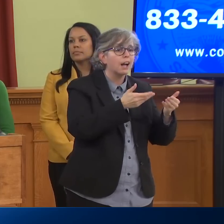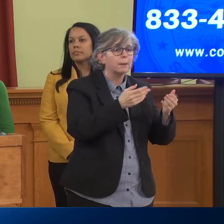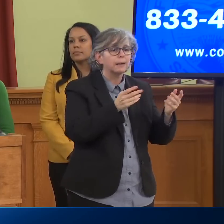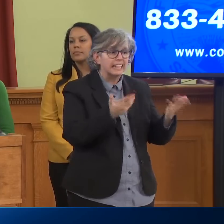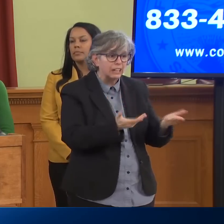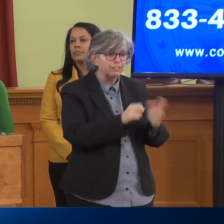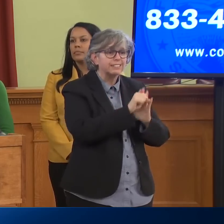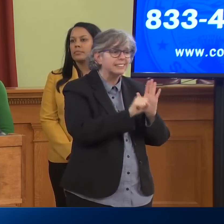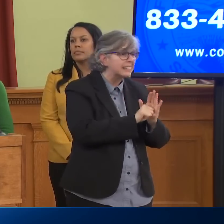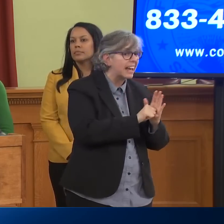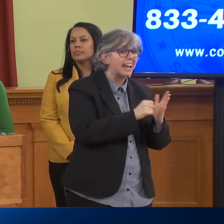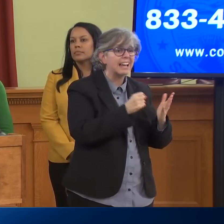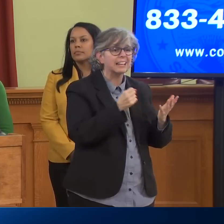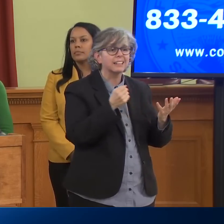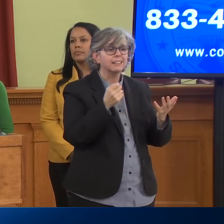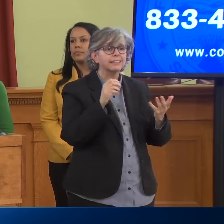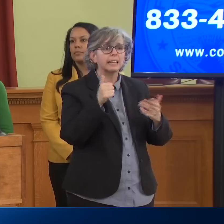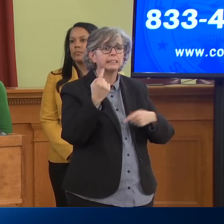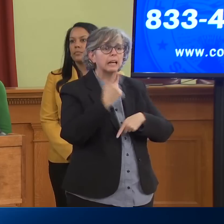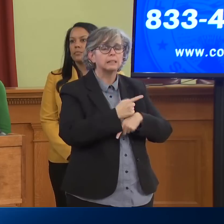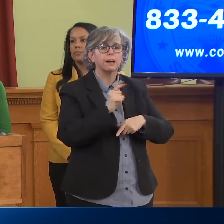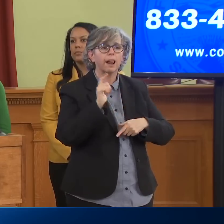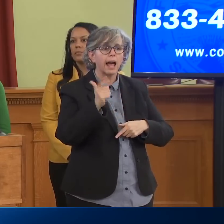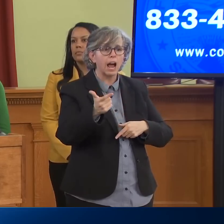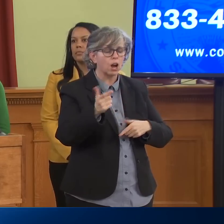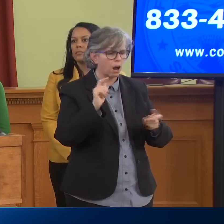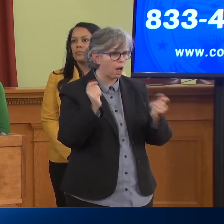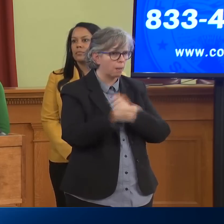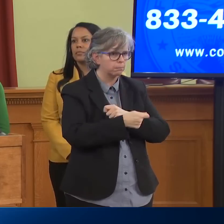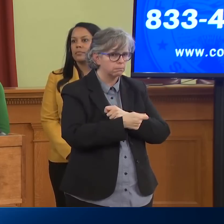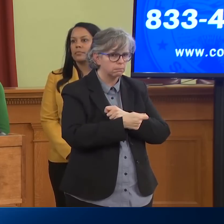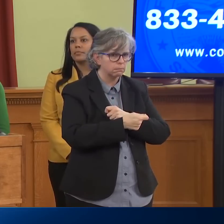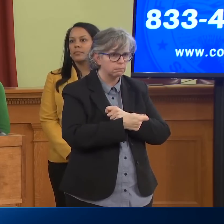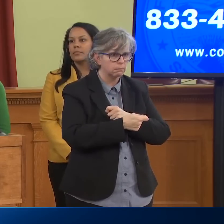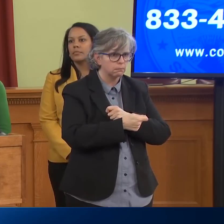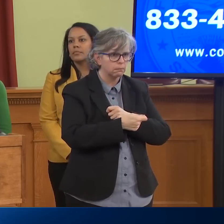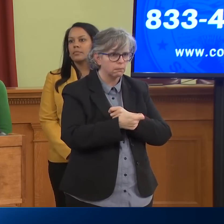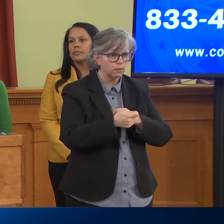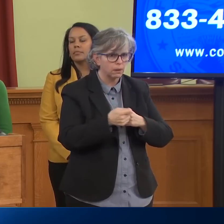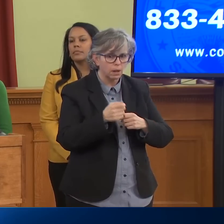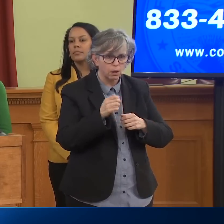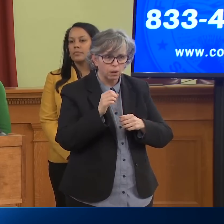LAST SATURDAY VERSUS THIS SATURDAY, AND IT HAS DRAMATICALLY CHANGED. I KNOW THAT 10 DAYS AGO OUR WORKFORCE TEAM WAS WORKING ON HOW WE COULD FIND ENOUGH